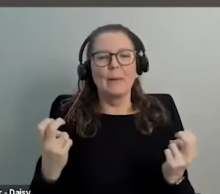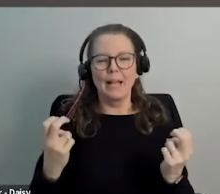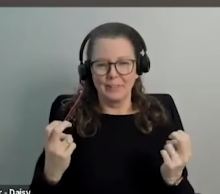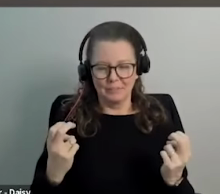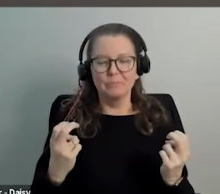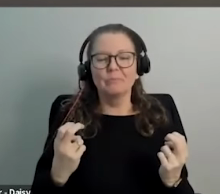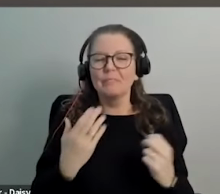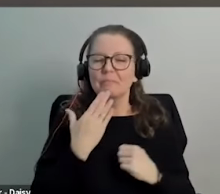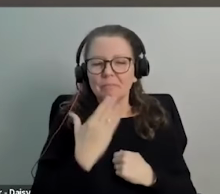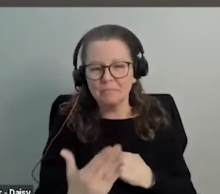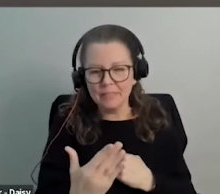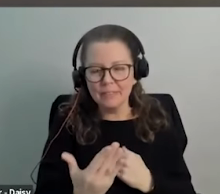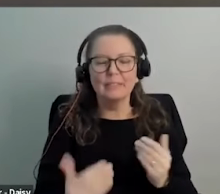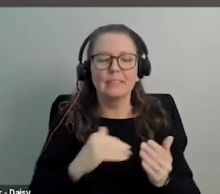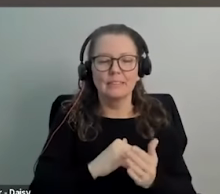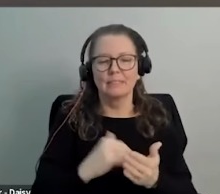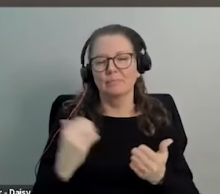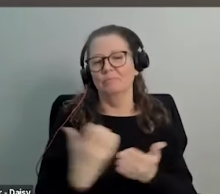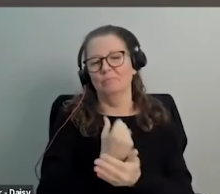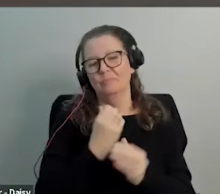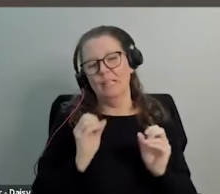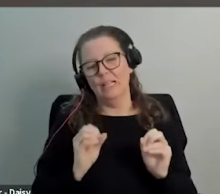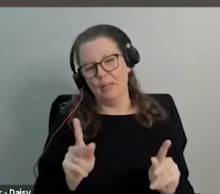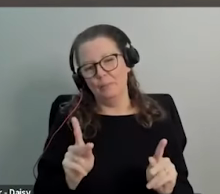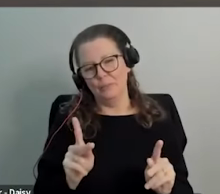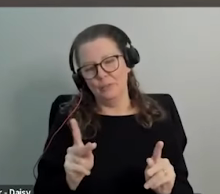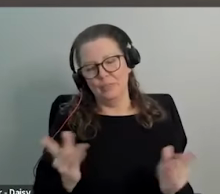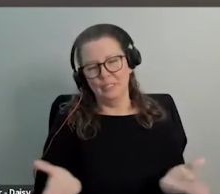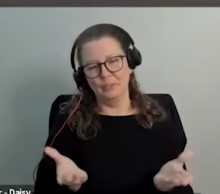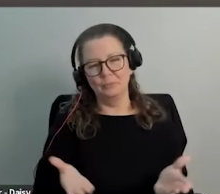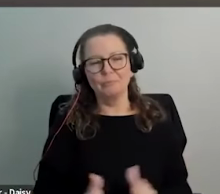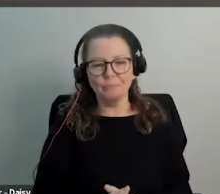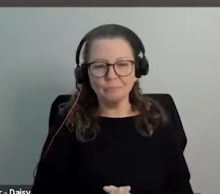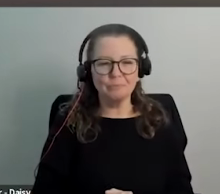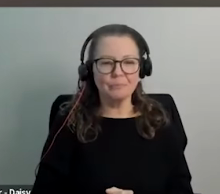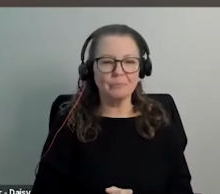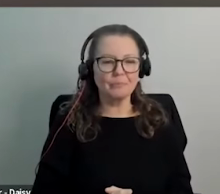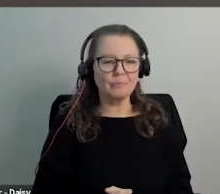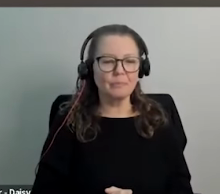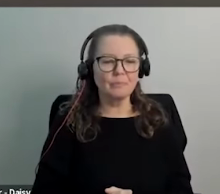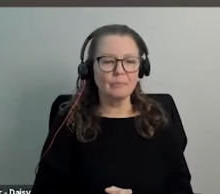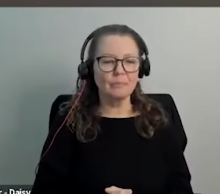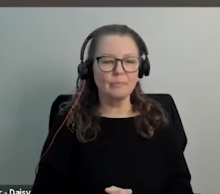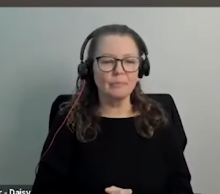Thank you so much for the opportunity. So to get started with, again, the panelists,